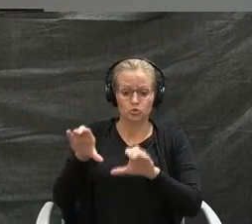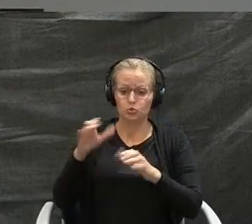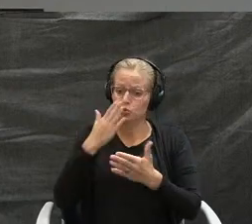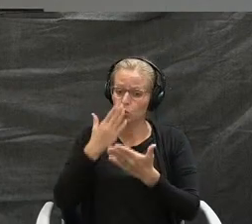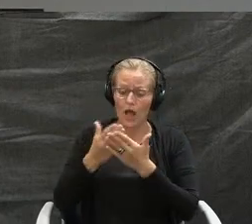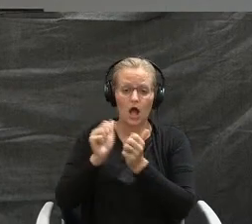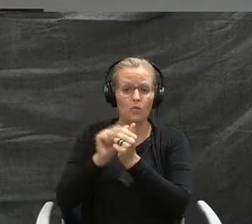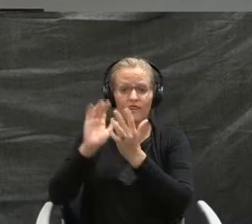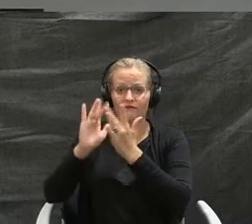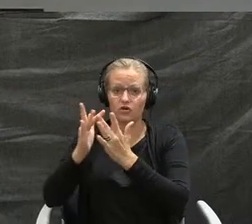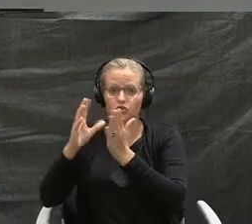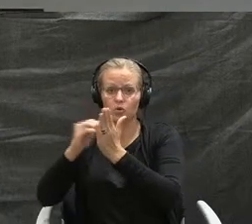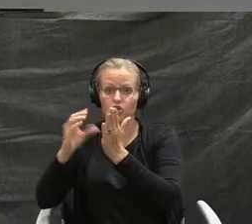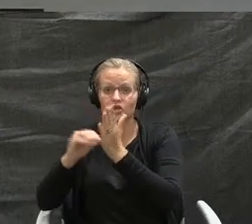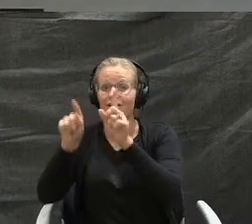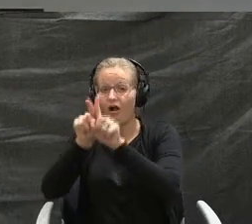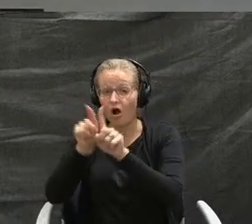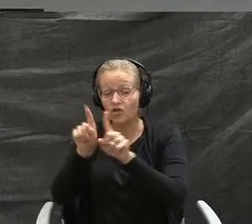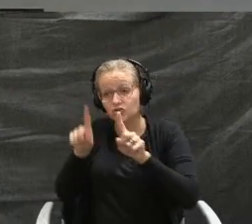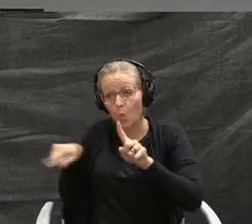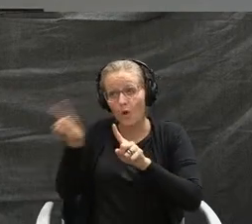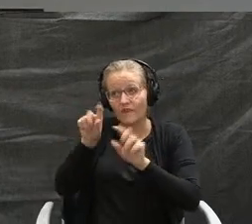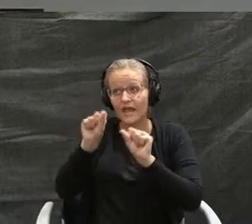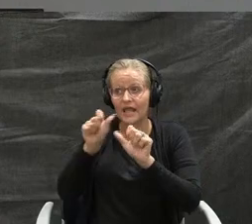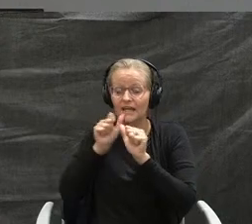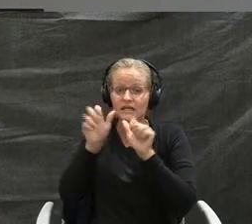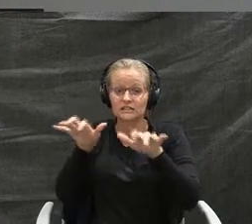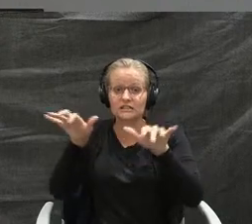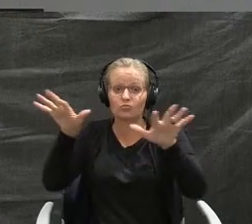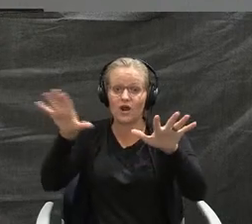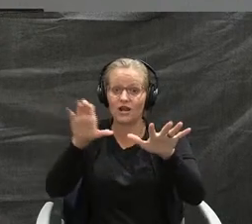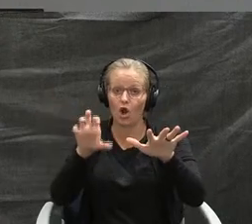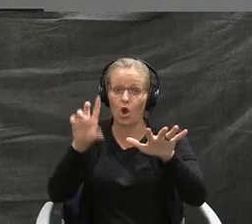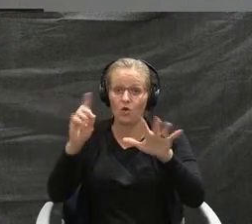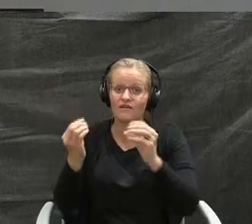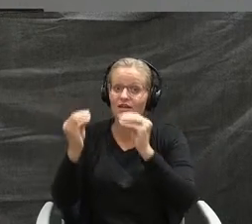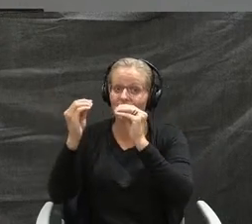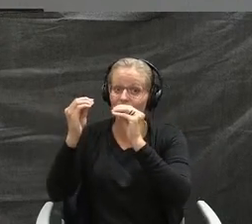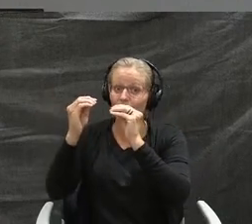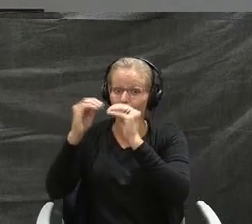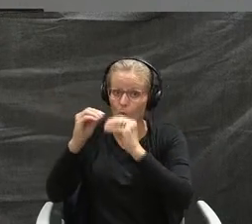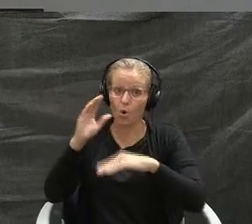It was it's a way to balance out the need for space as well as what makes sense for students.